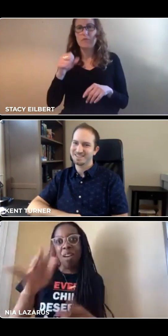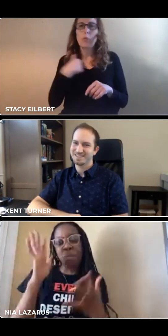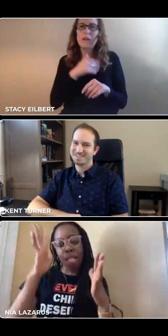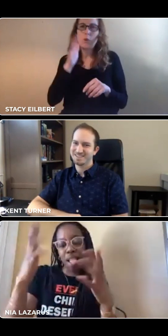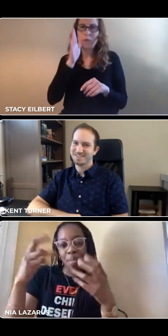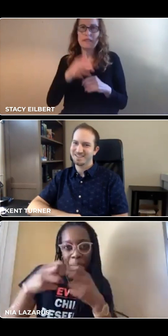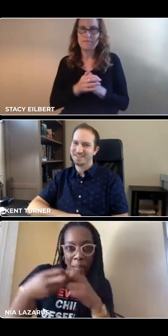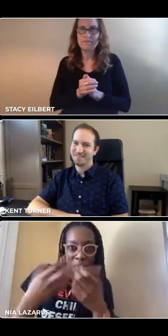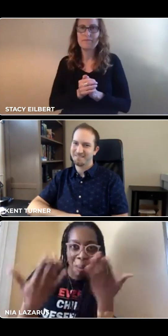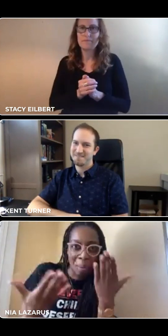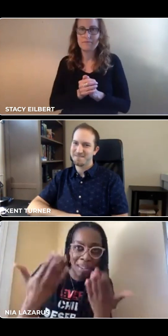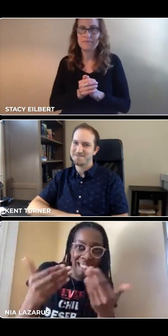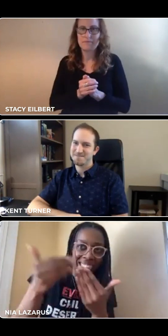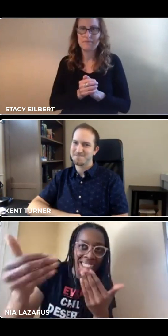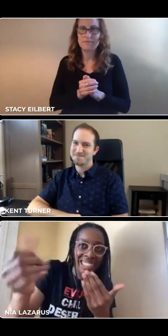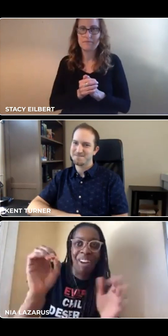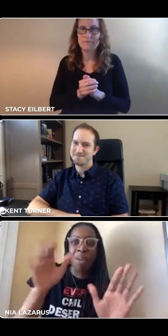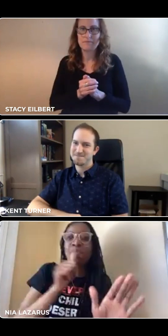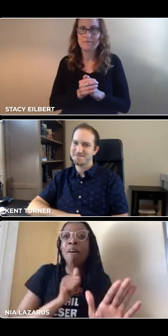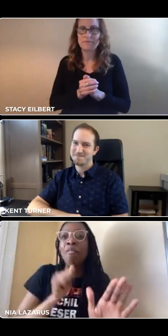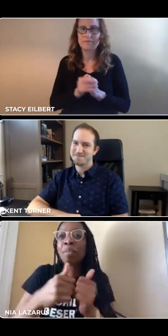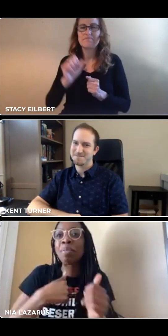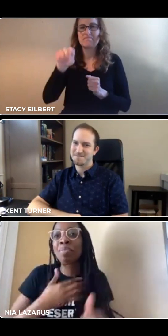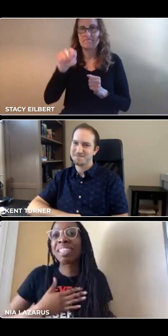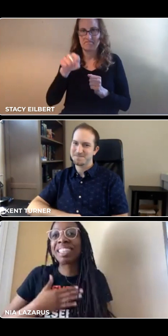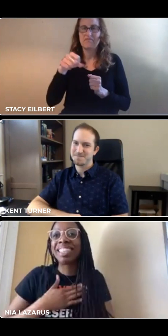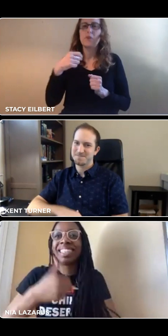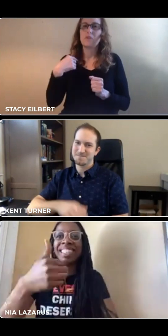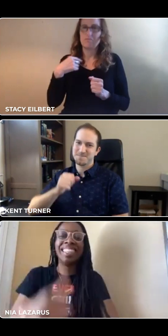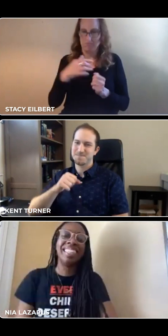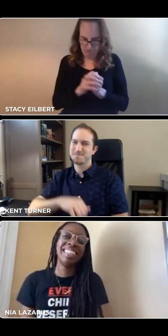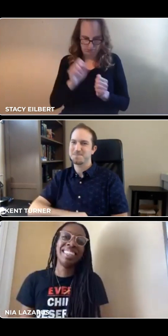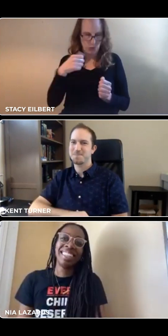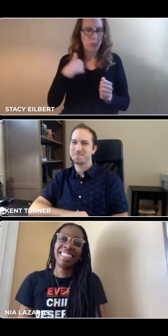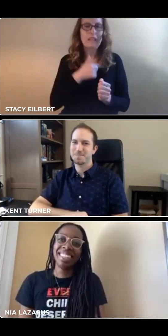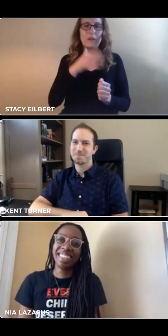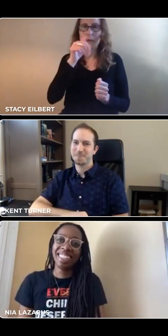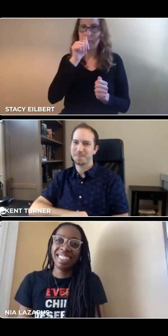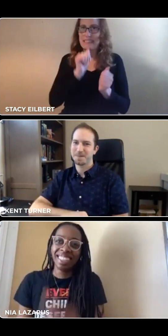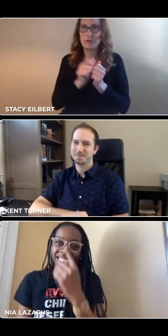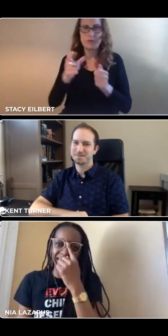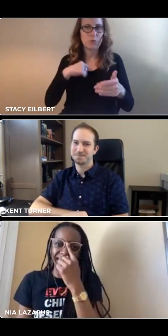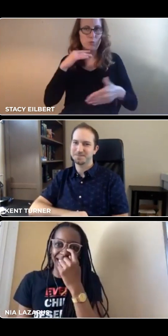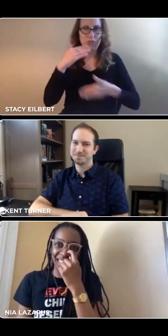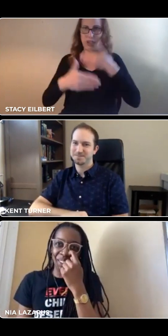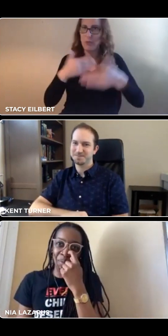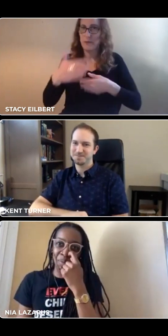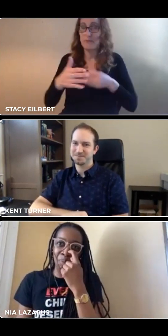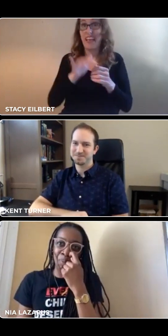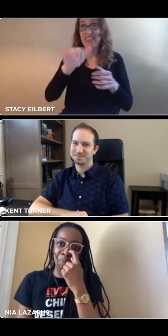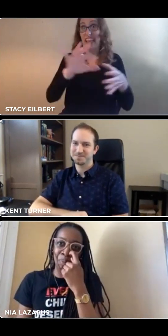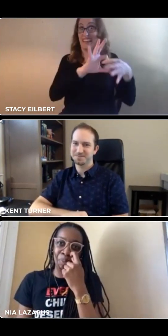and it's still not done. I hope that doesn't become an issue for this webinar as we continue, so please be patient with me if it does.